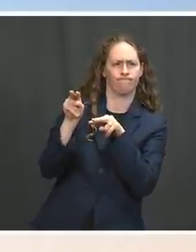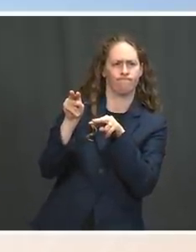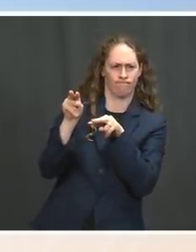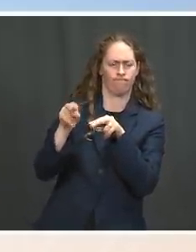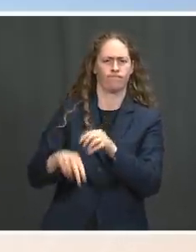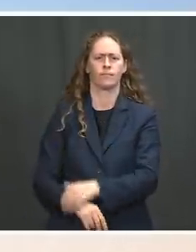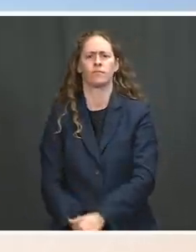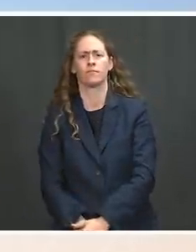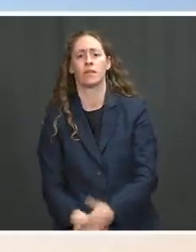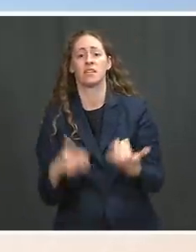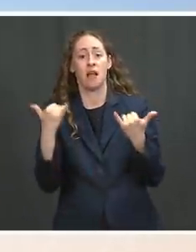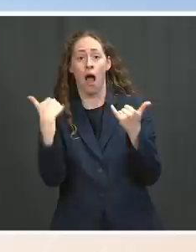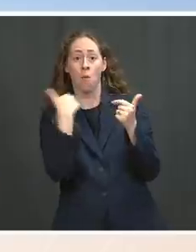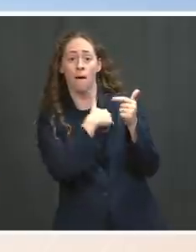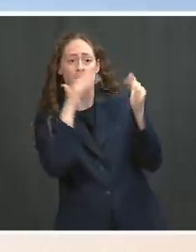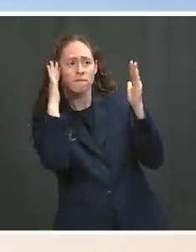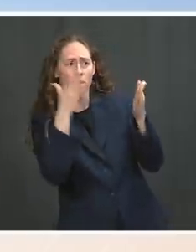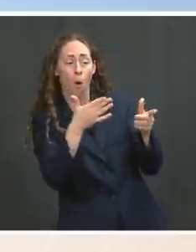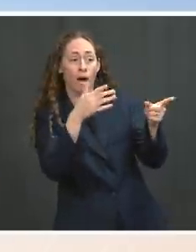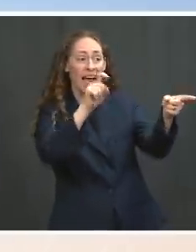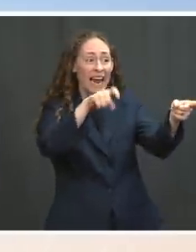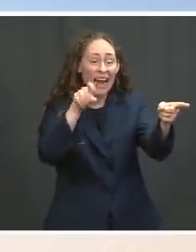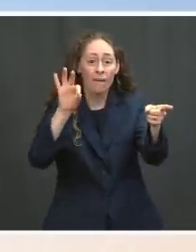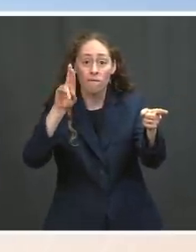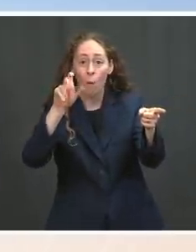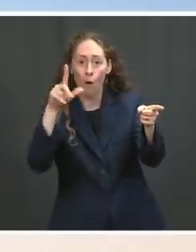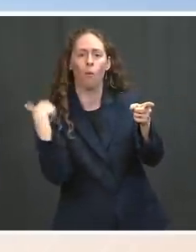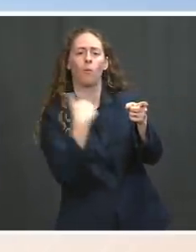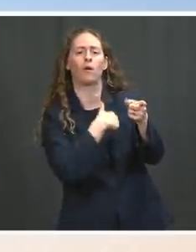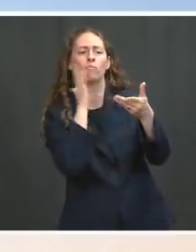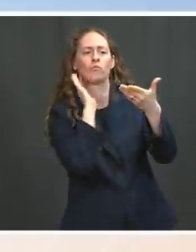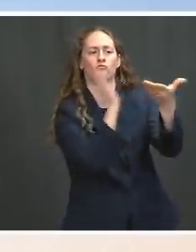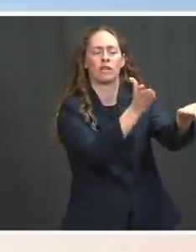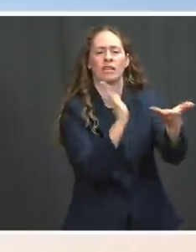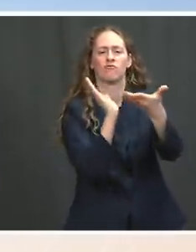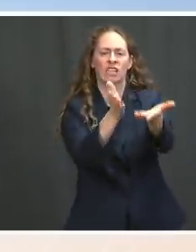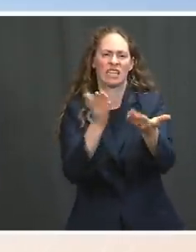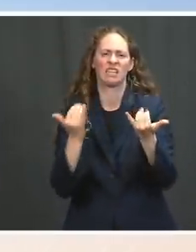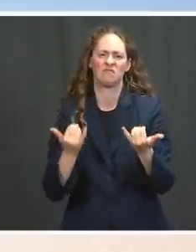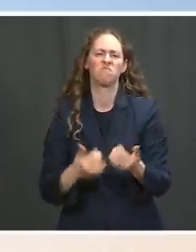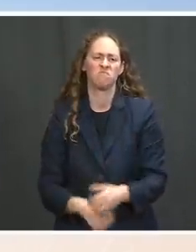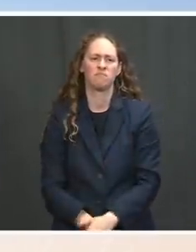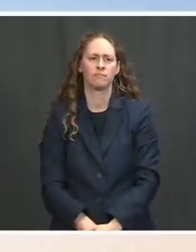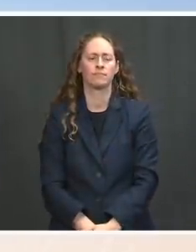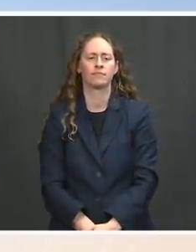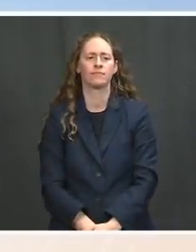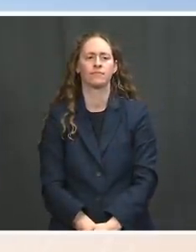Since Friday, our interagency response group has been examinating [sic] all contingencies, coordinating with Colonial,